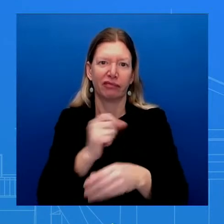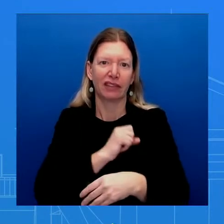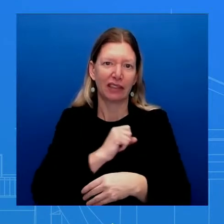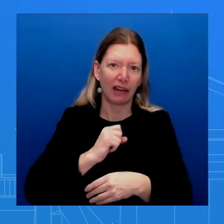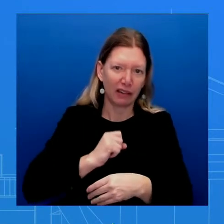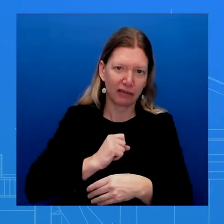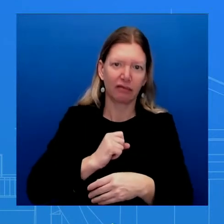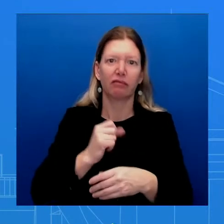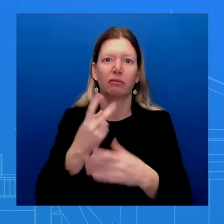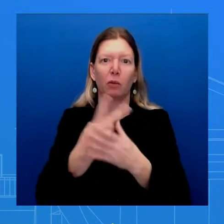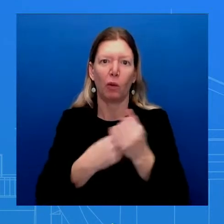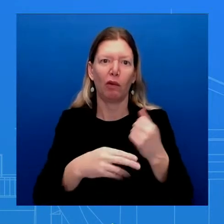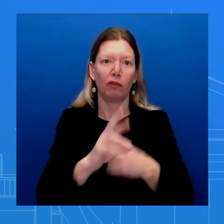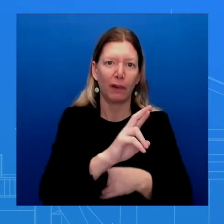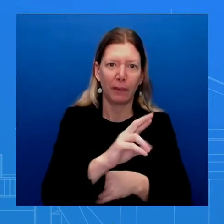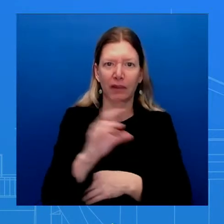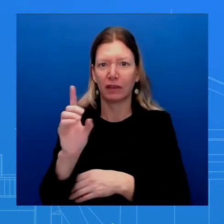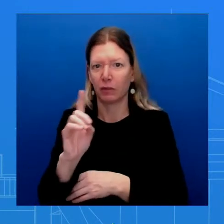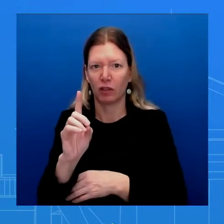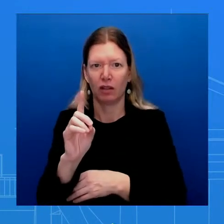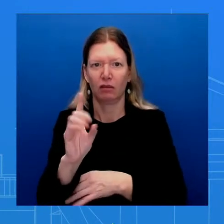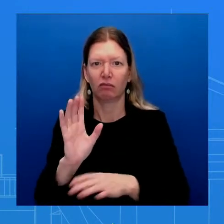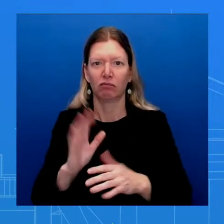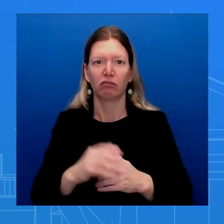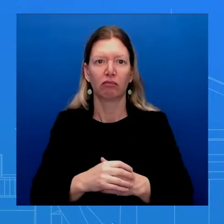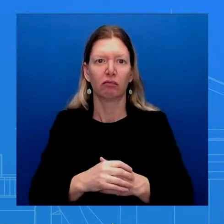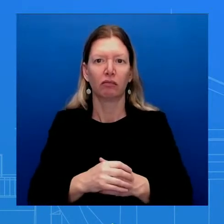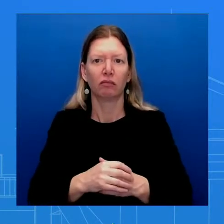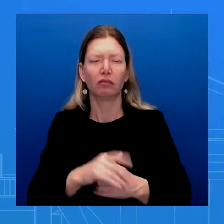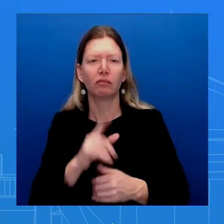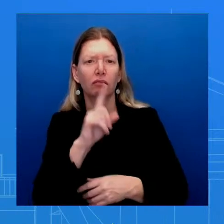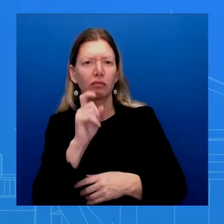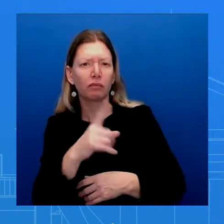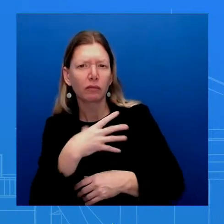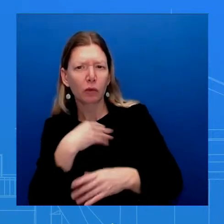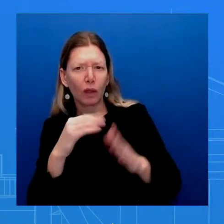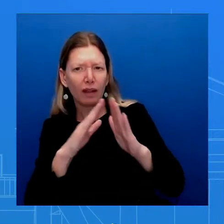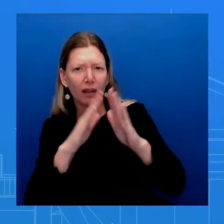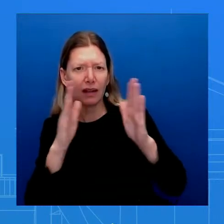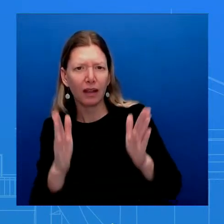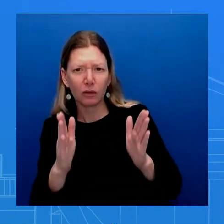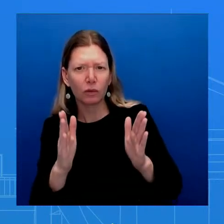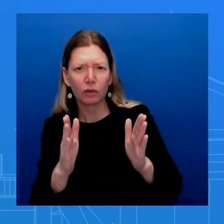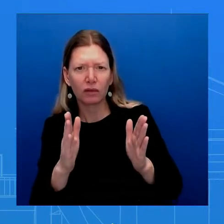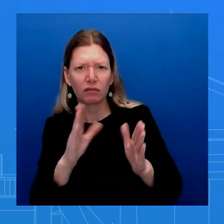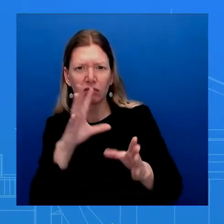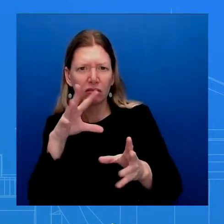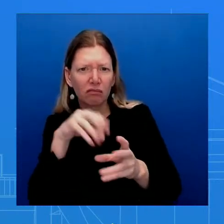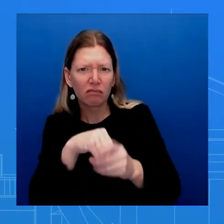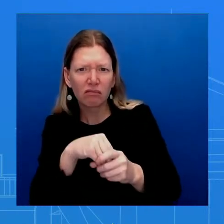Would the White House not even entertain a border -- Ms. Jean-Pierre: I'm -- The Press: -- policy change? Ms. Jean-Pierre: I'm just not going to get into negotiating from the podium. The Press: On the climate summit.